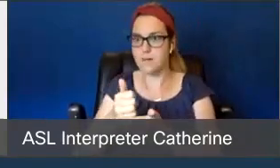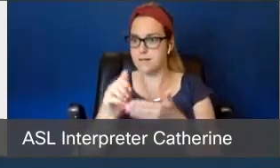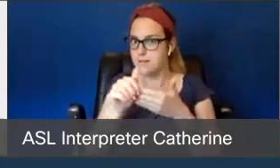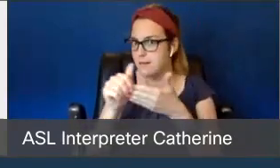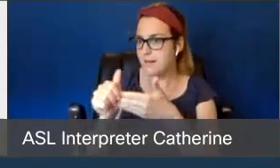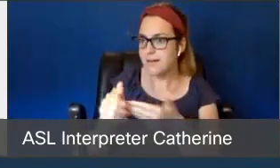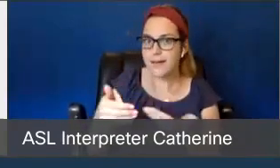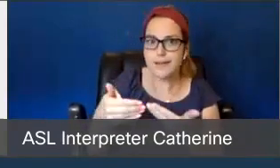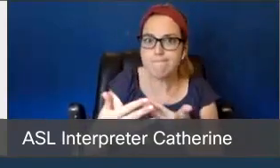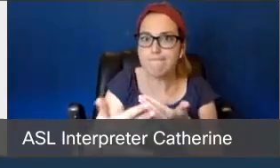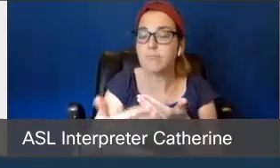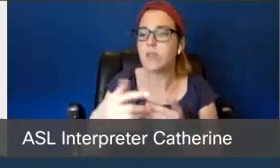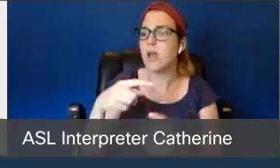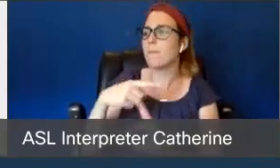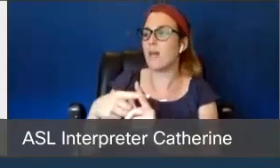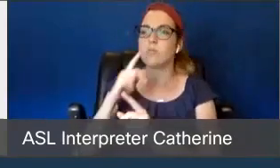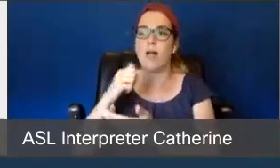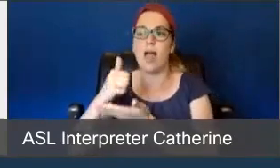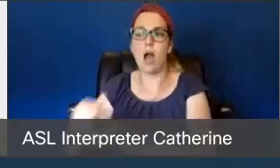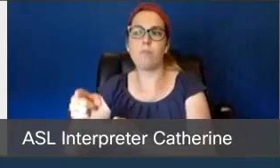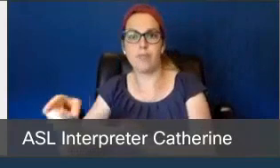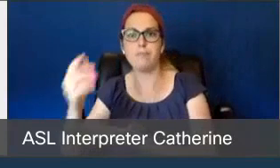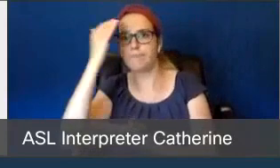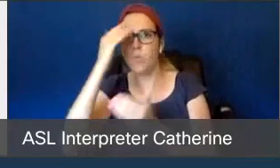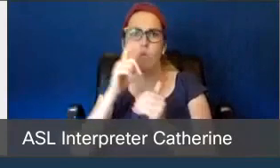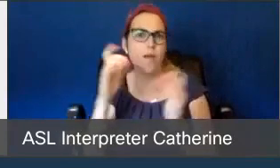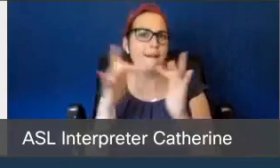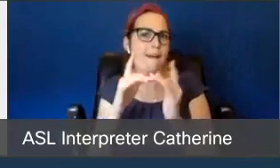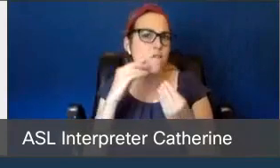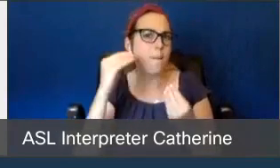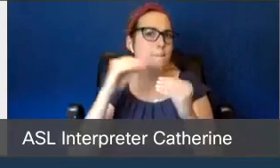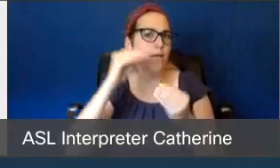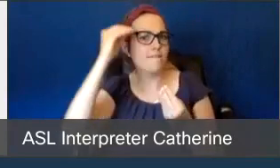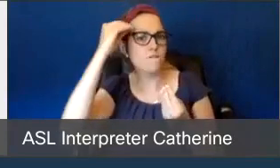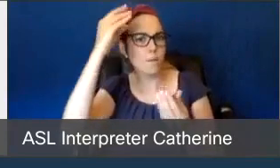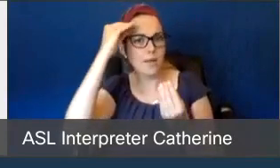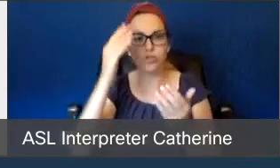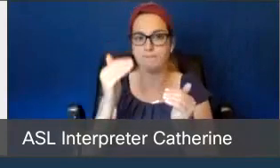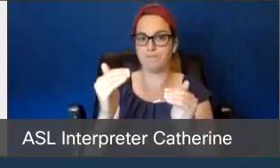in order to get more information. There is then a letter from the drug court